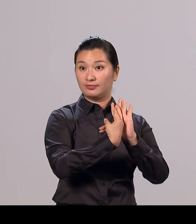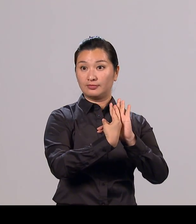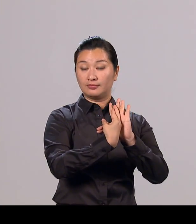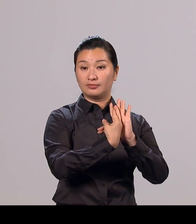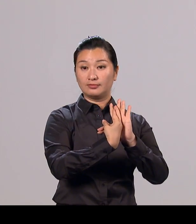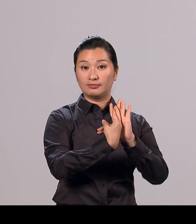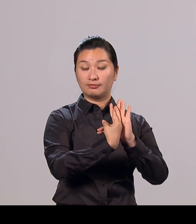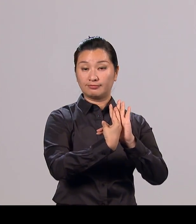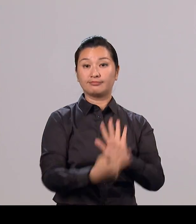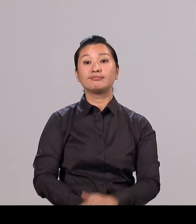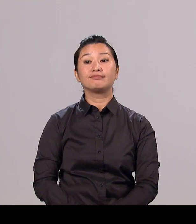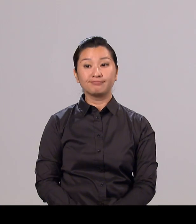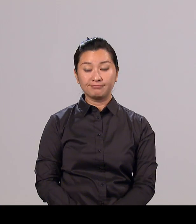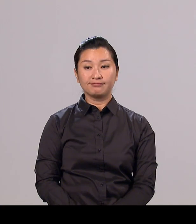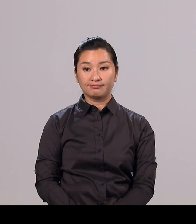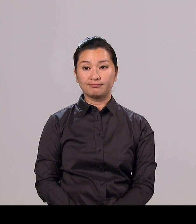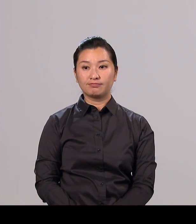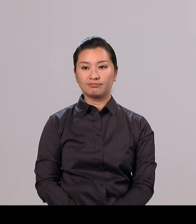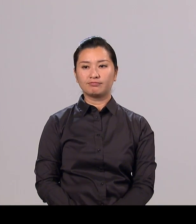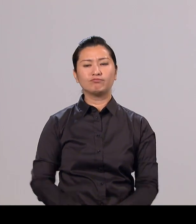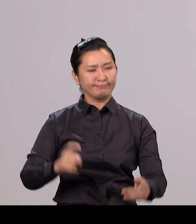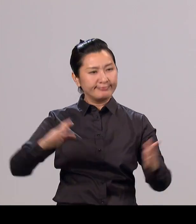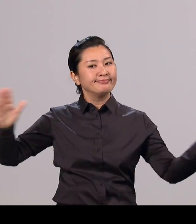you must have the right insurance, you must have clean records.